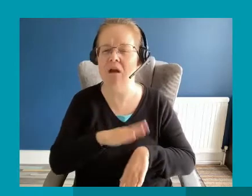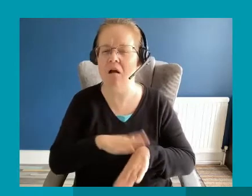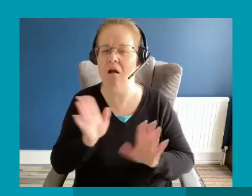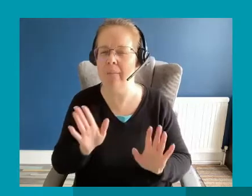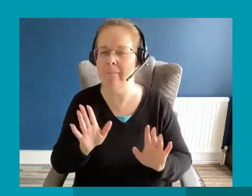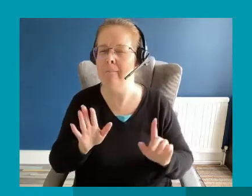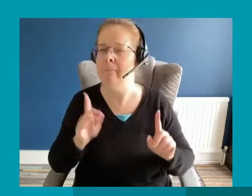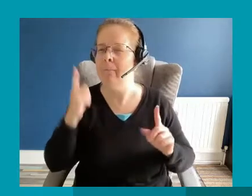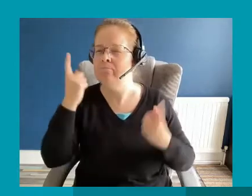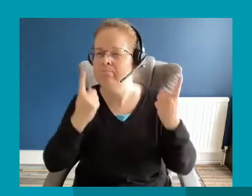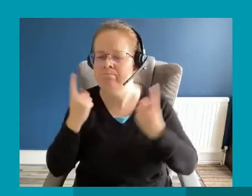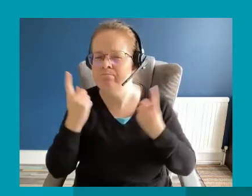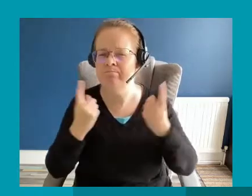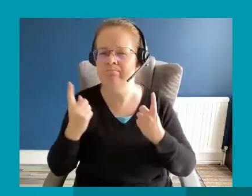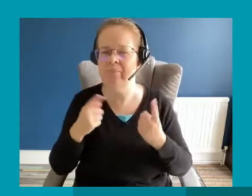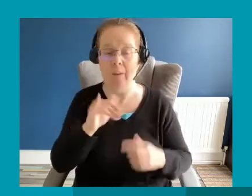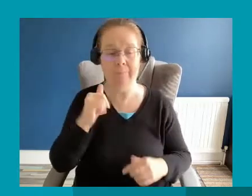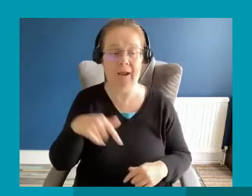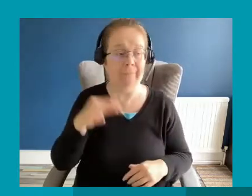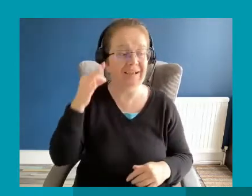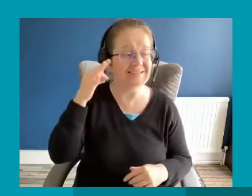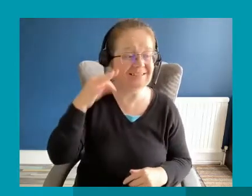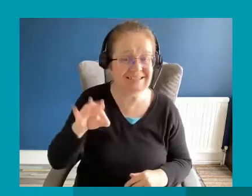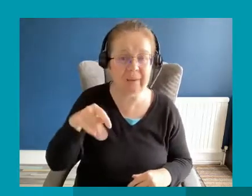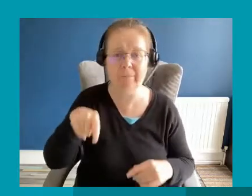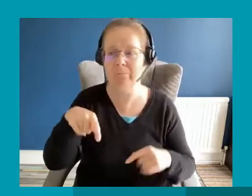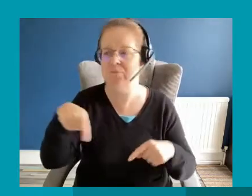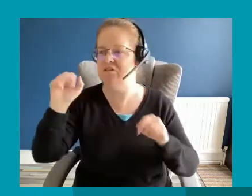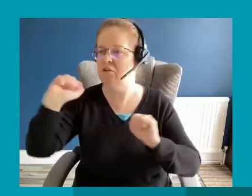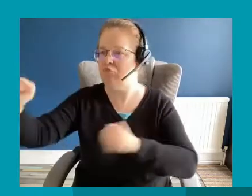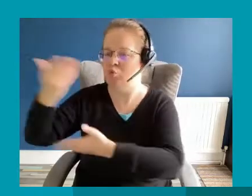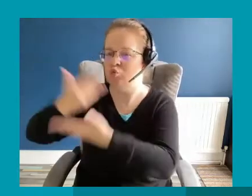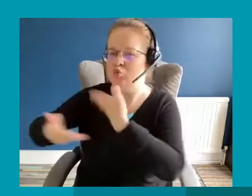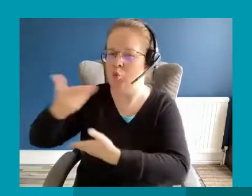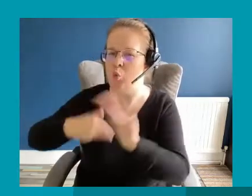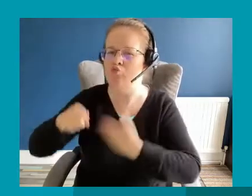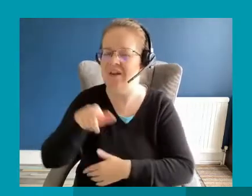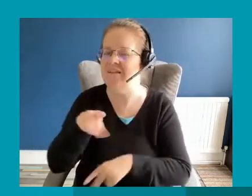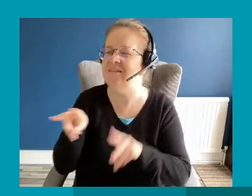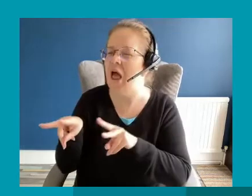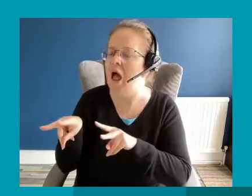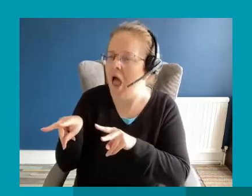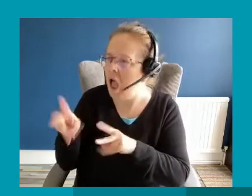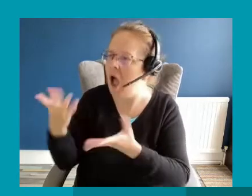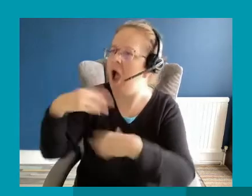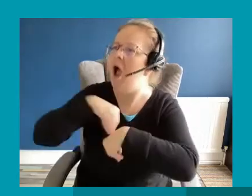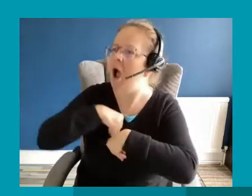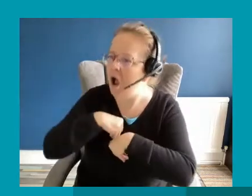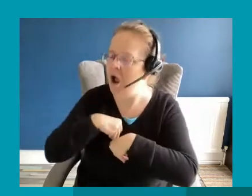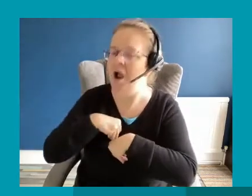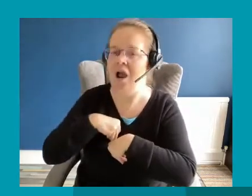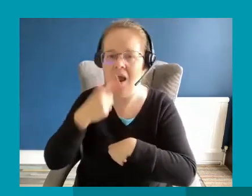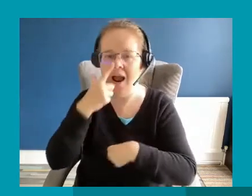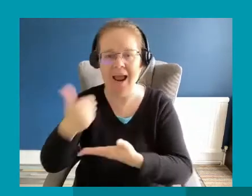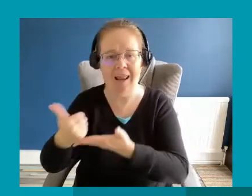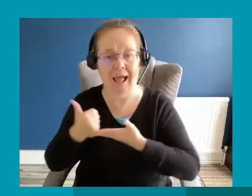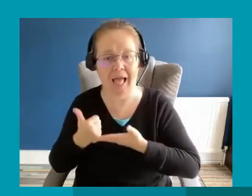hope that maybe some of the tips or some of other people stories here in today's webinar will be able to help you.